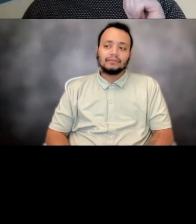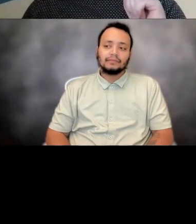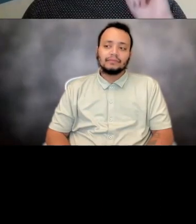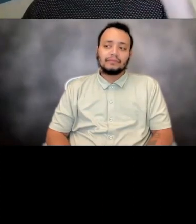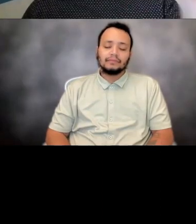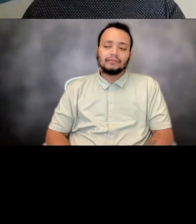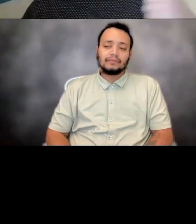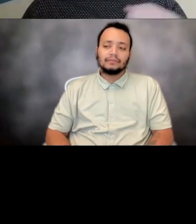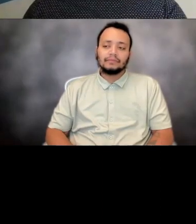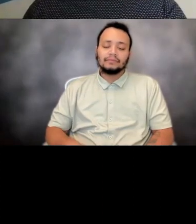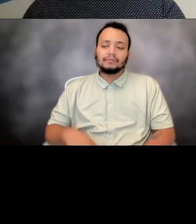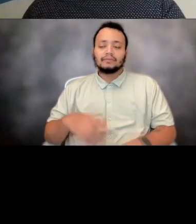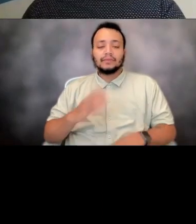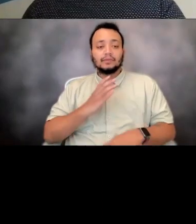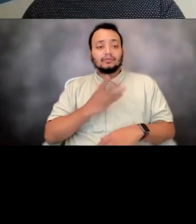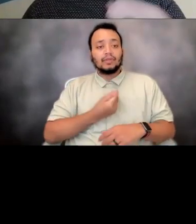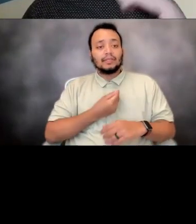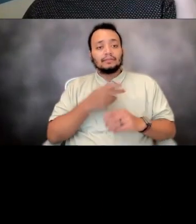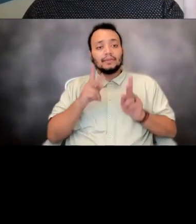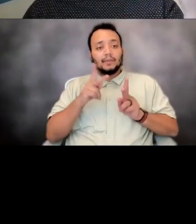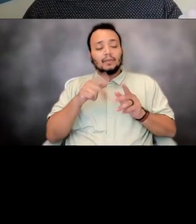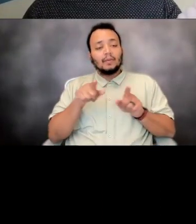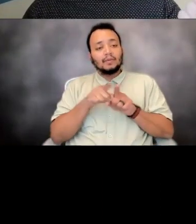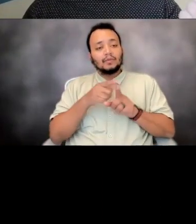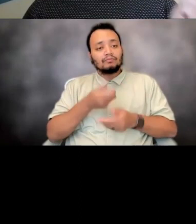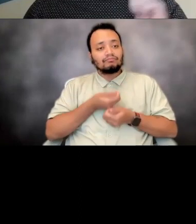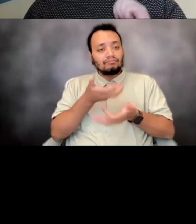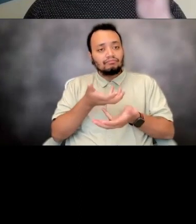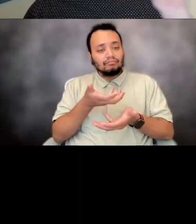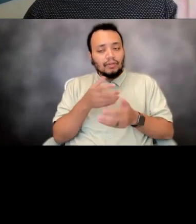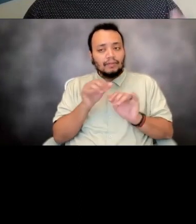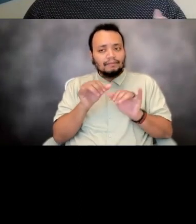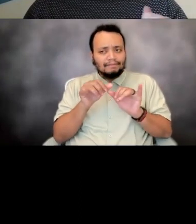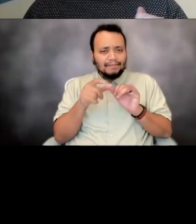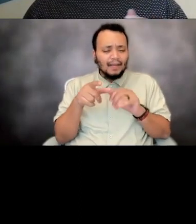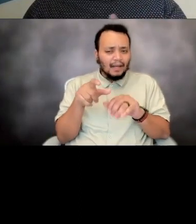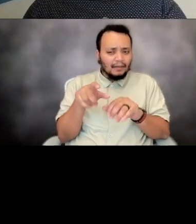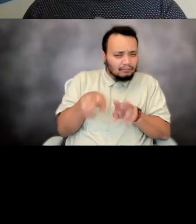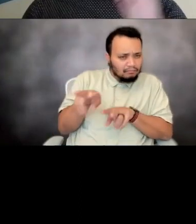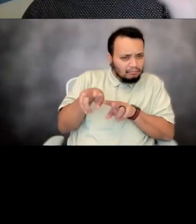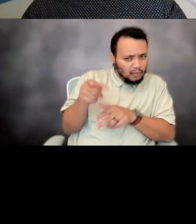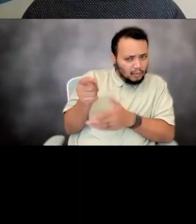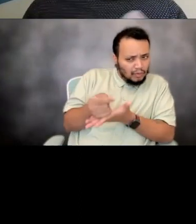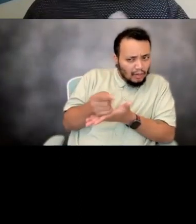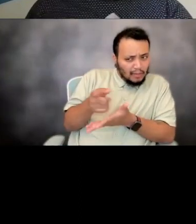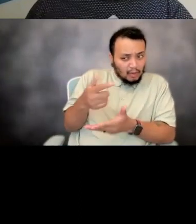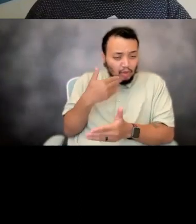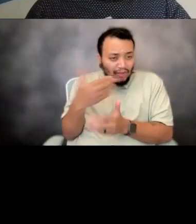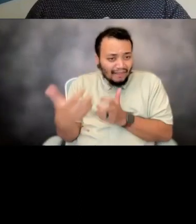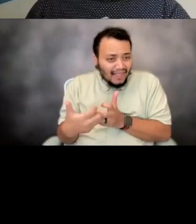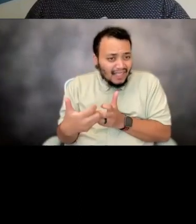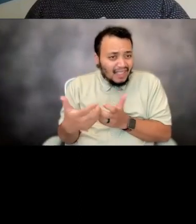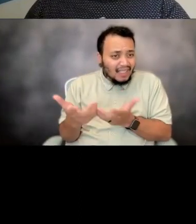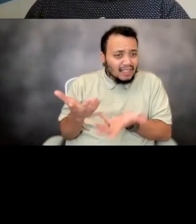for multiple things. So being trans, being a survivor, having been incarcerated